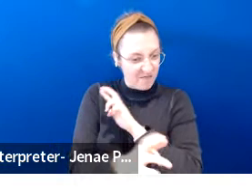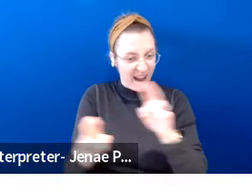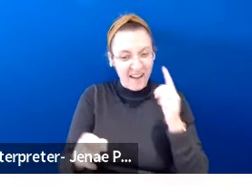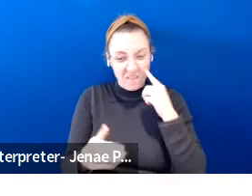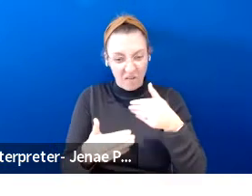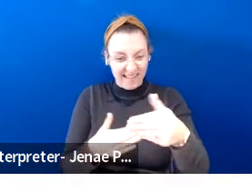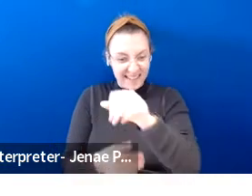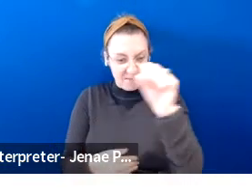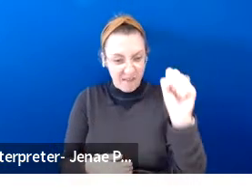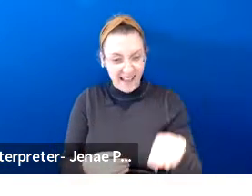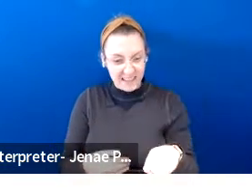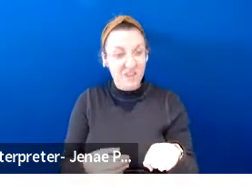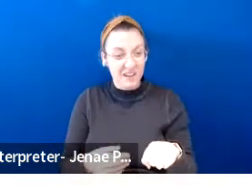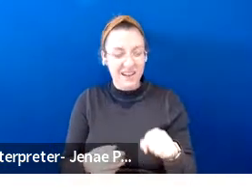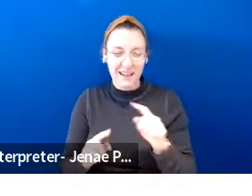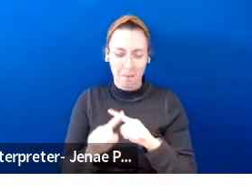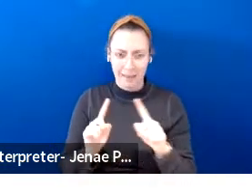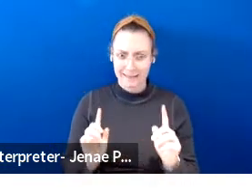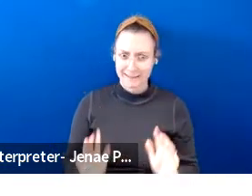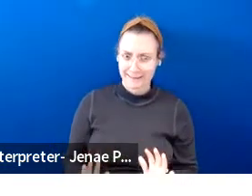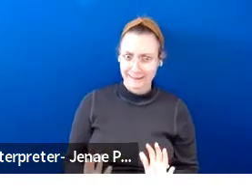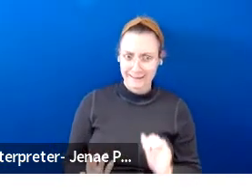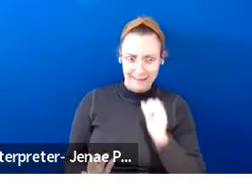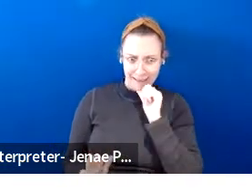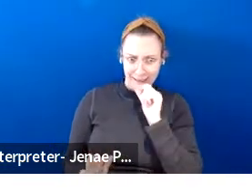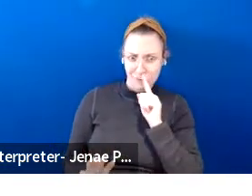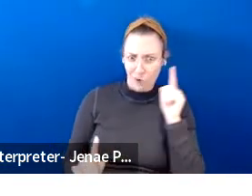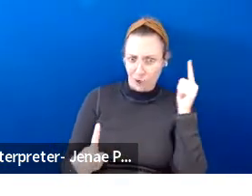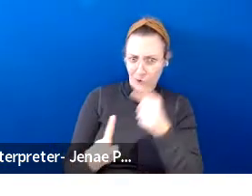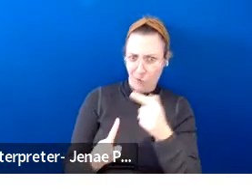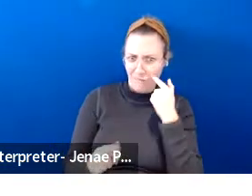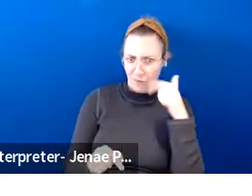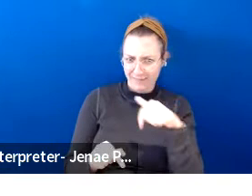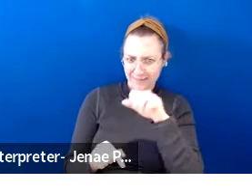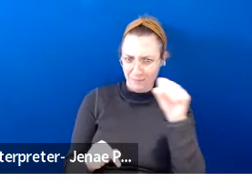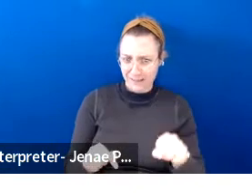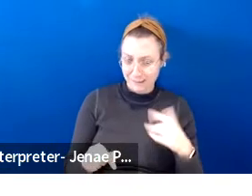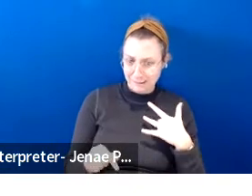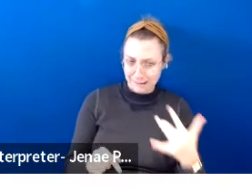but I'm not so sure what my goal should be for the semester and I'm not so sure